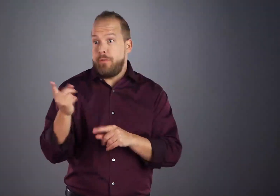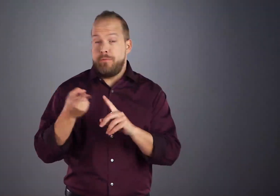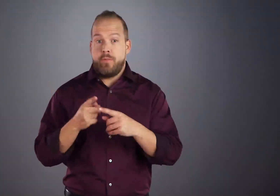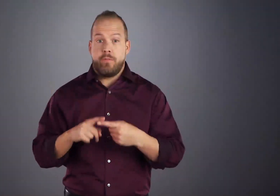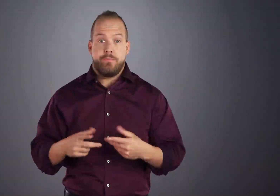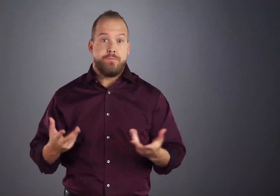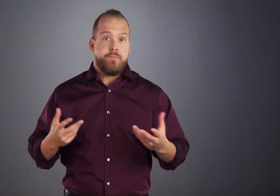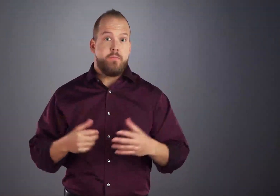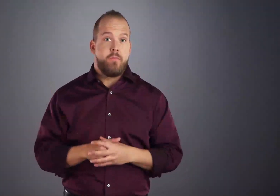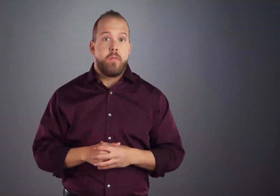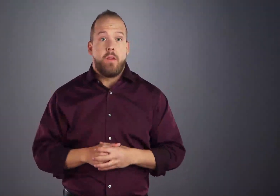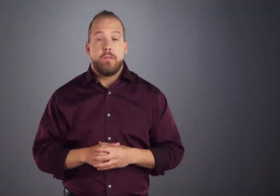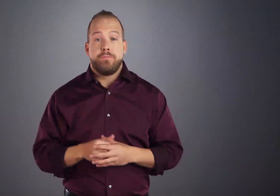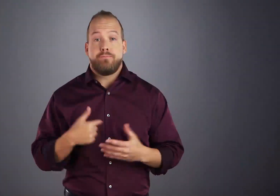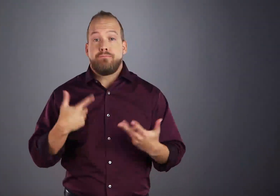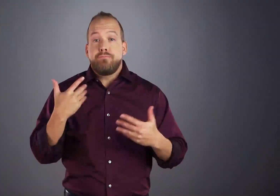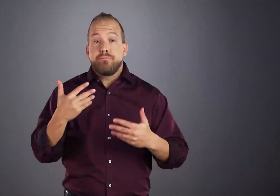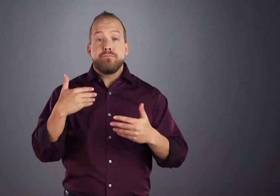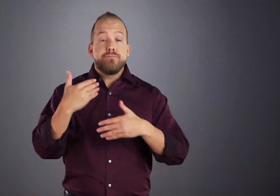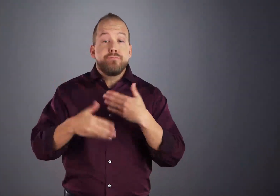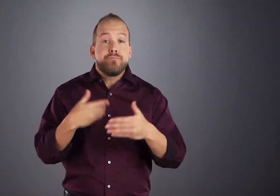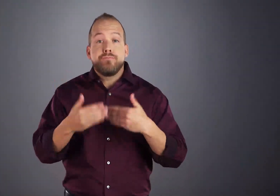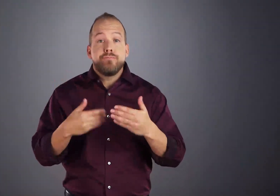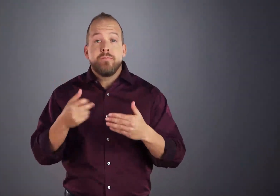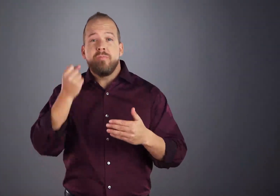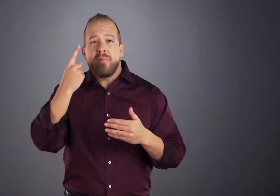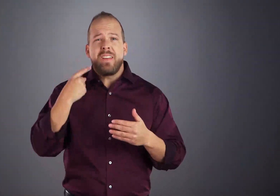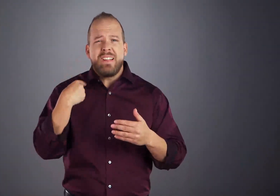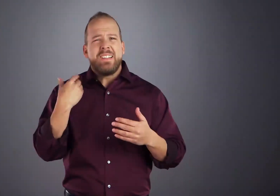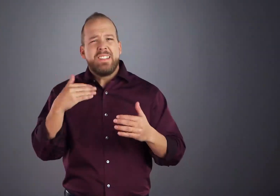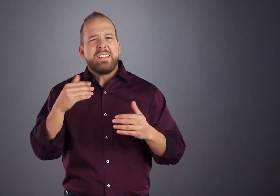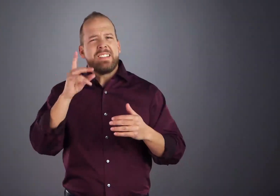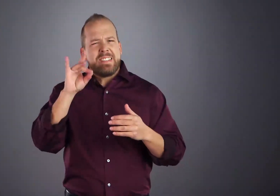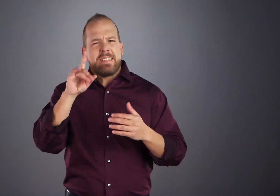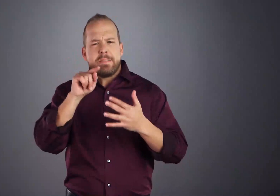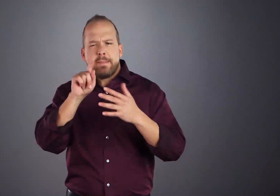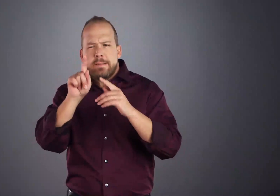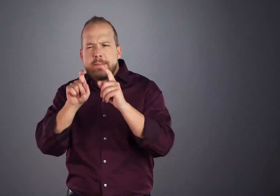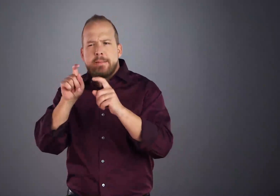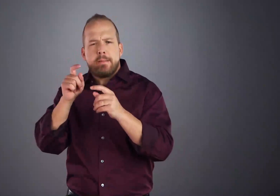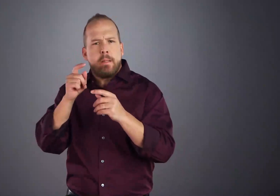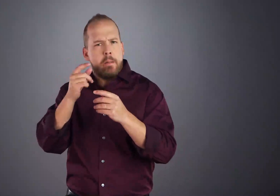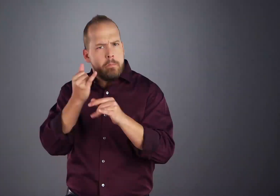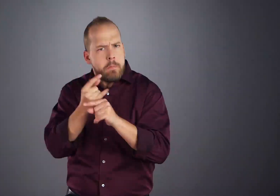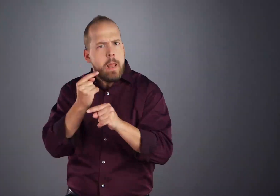Perhaps they were right. I had had some success at speculation,